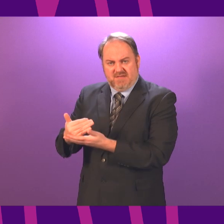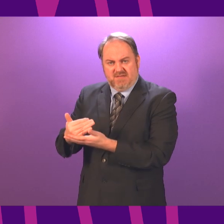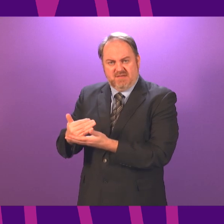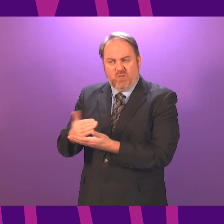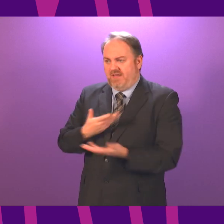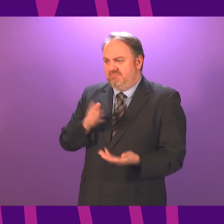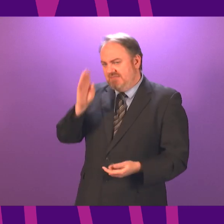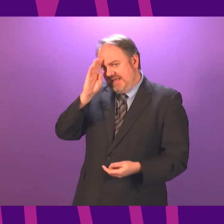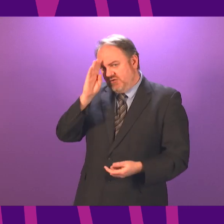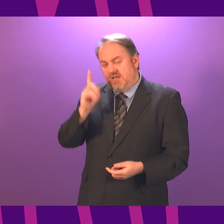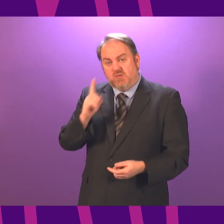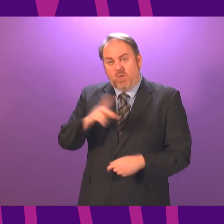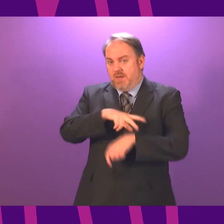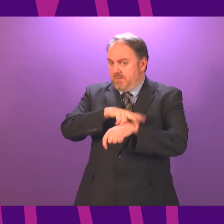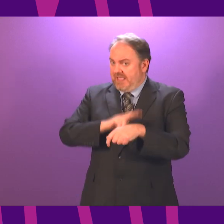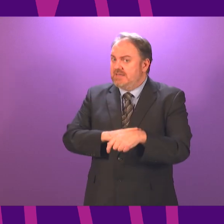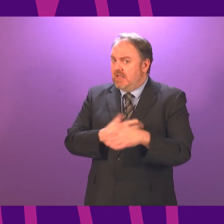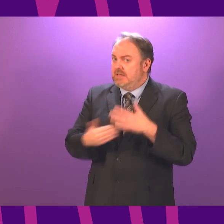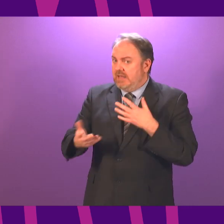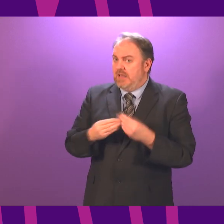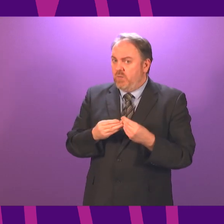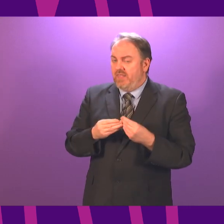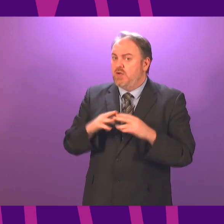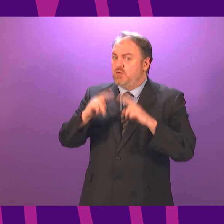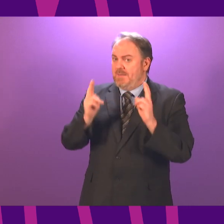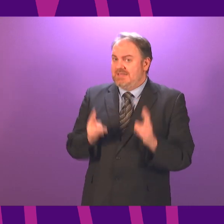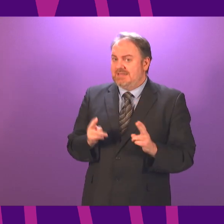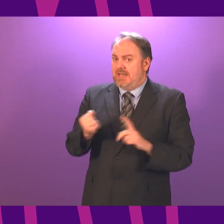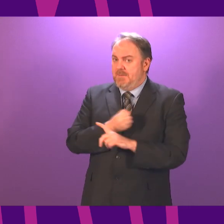domestic abuse as a priority and will respond to all calls about it.